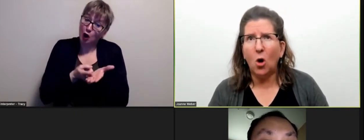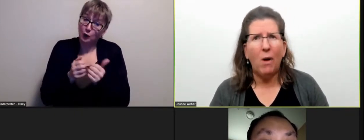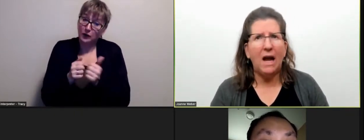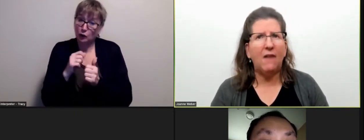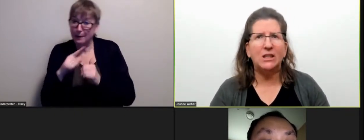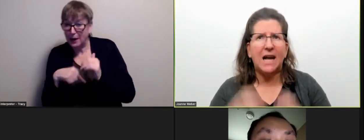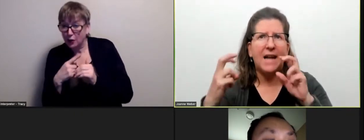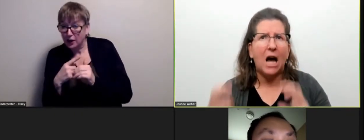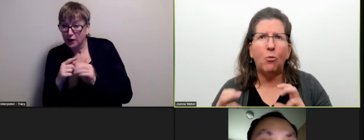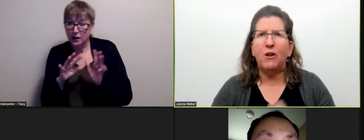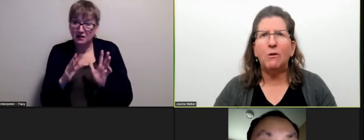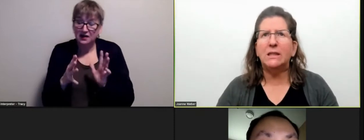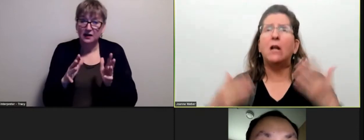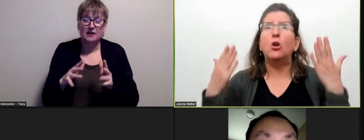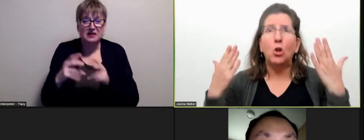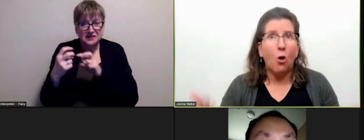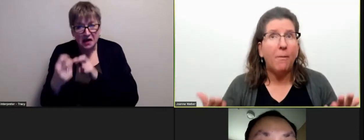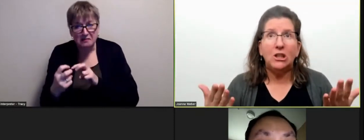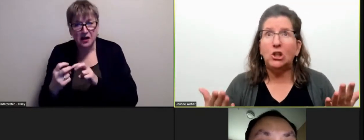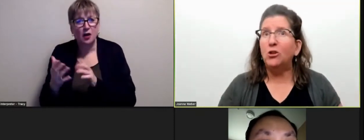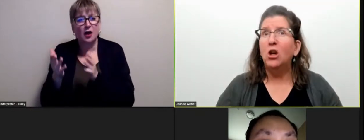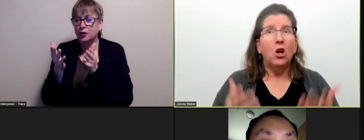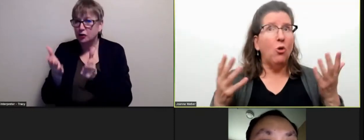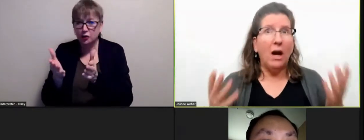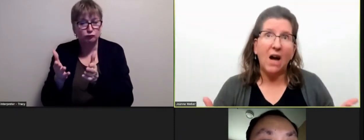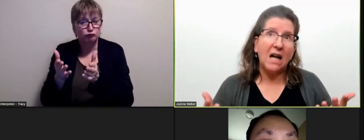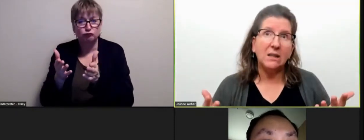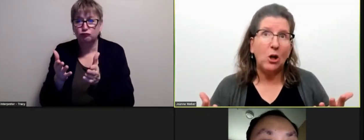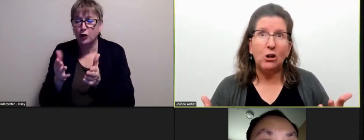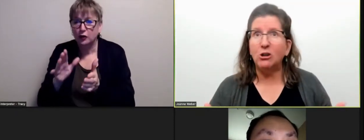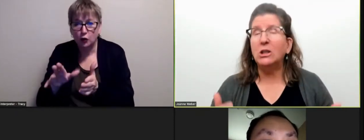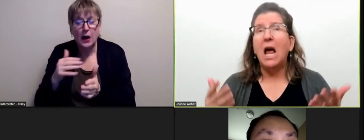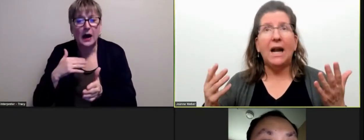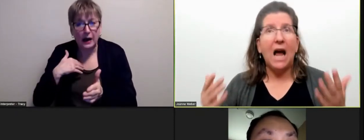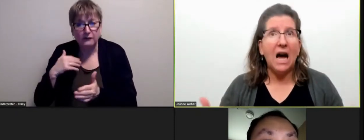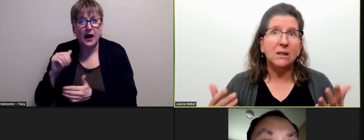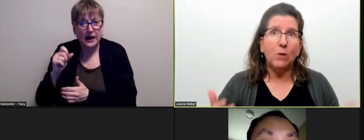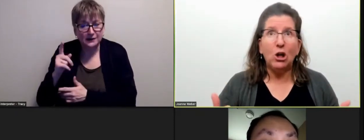No one ever sat down with you and said: 'you know Major you have Asperger's . . .